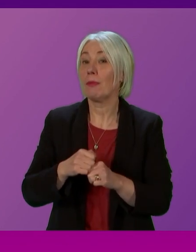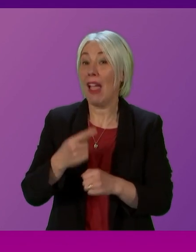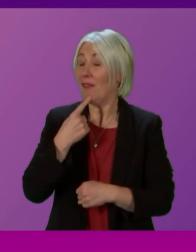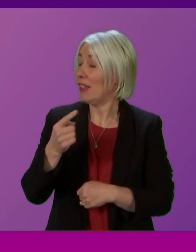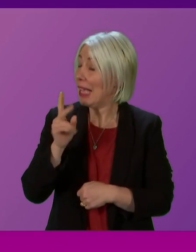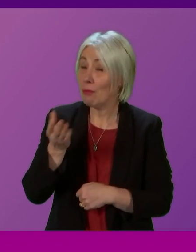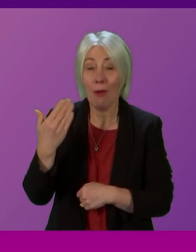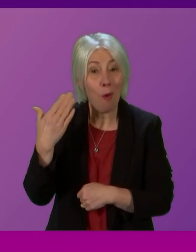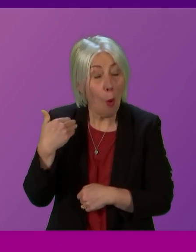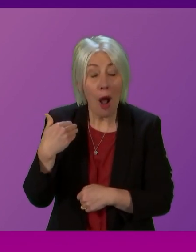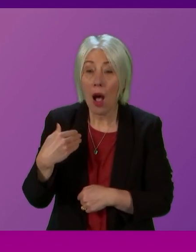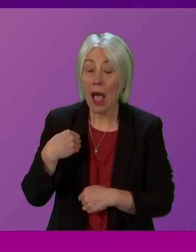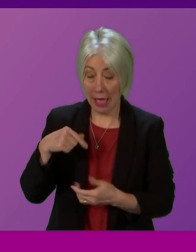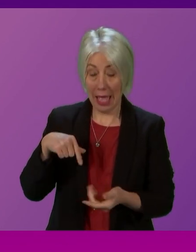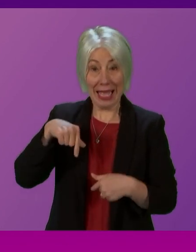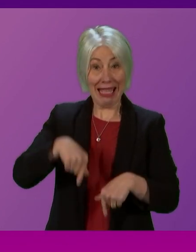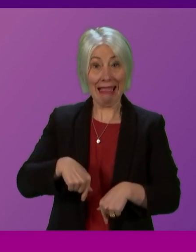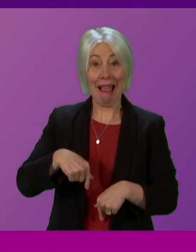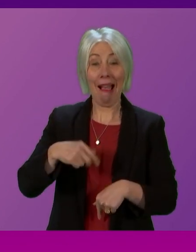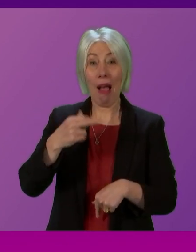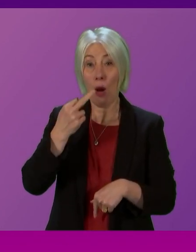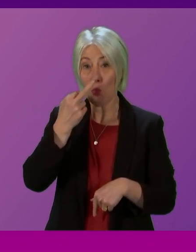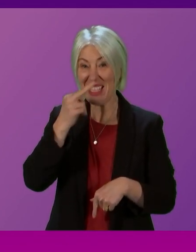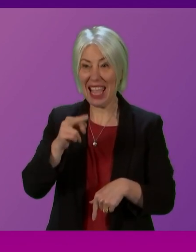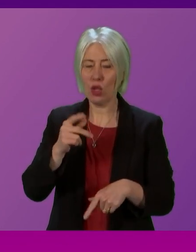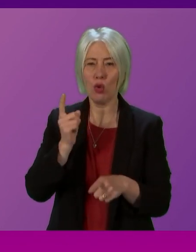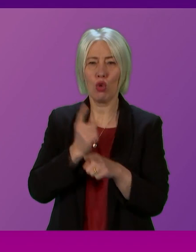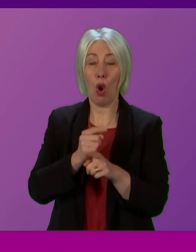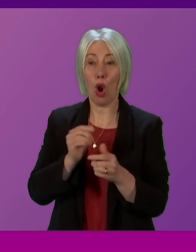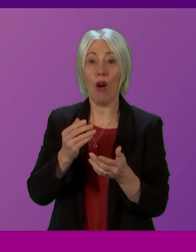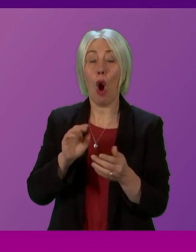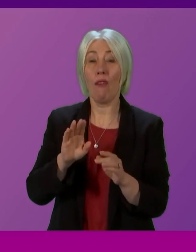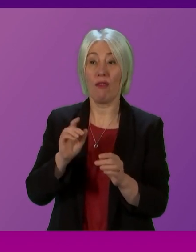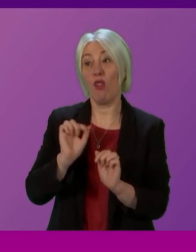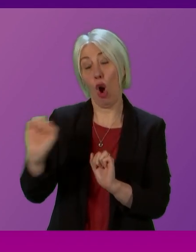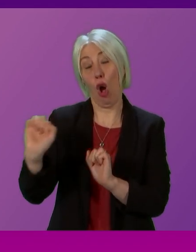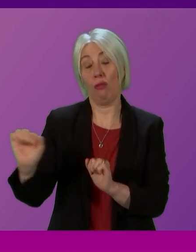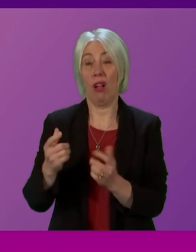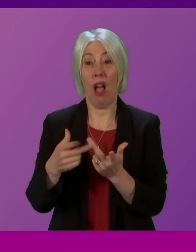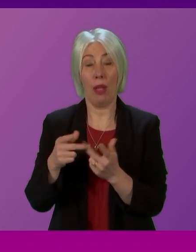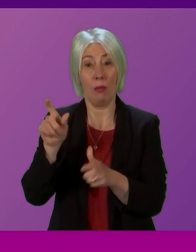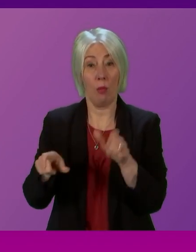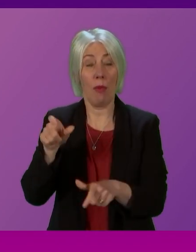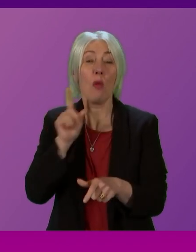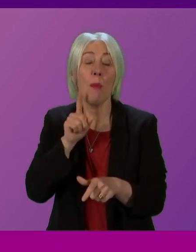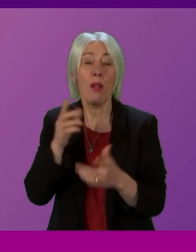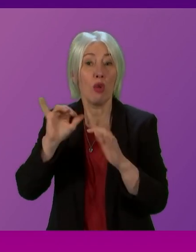I do not pretend to speak for them, but organisations such as Rape Crisis Scotland and Scottish